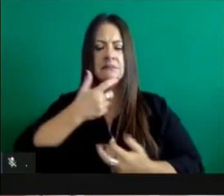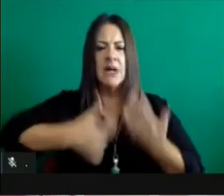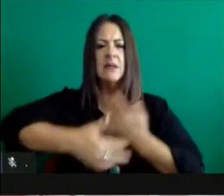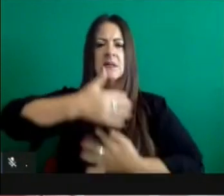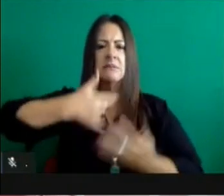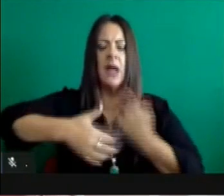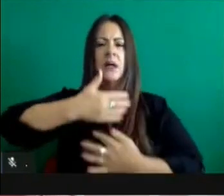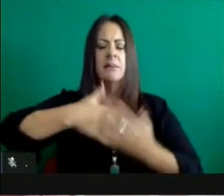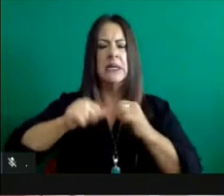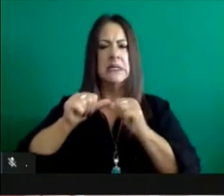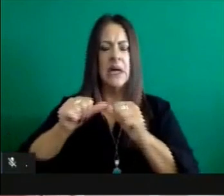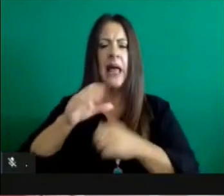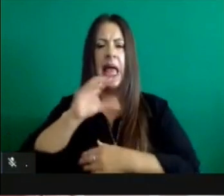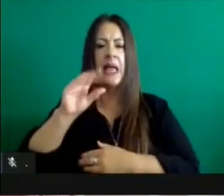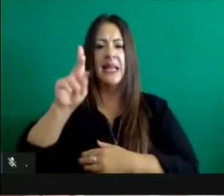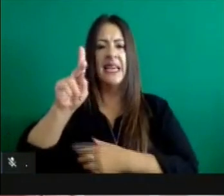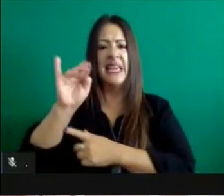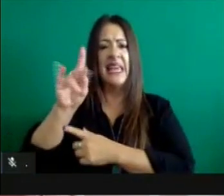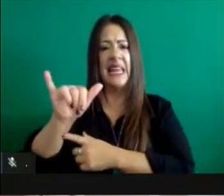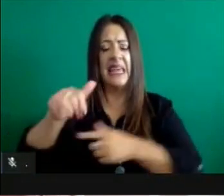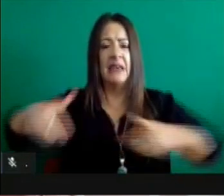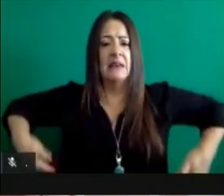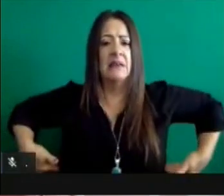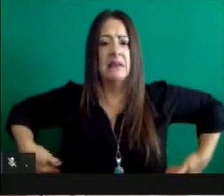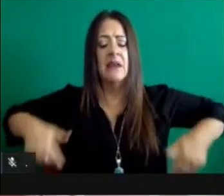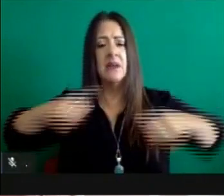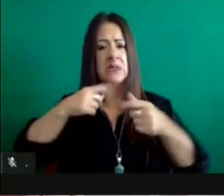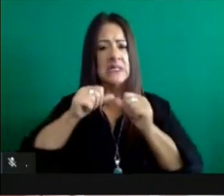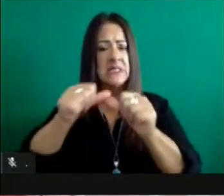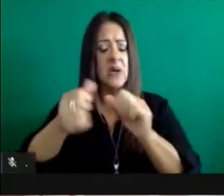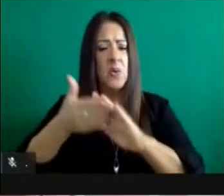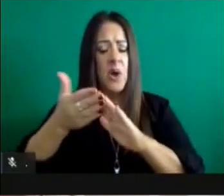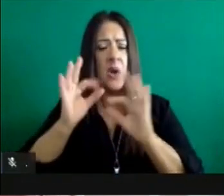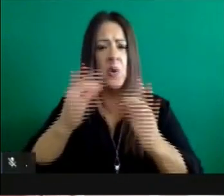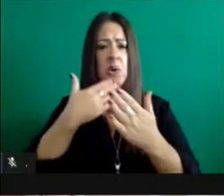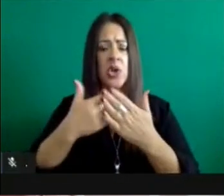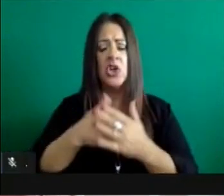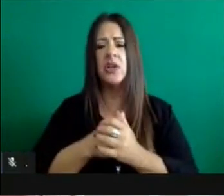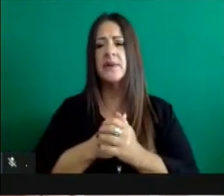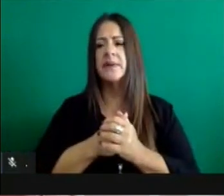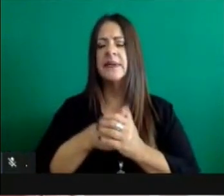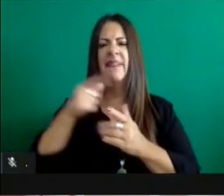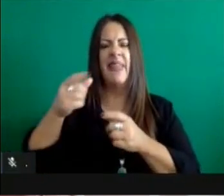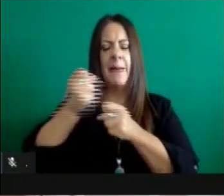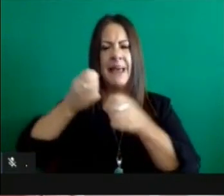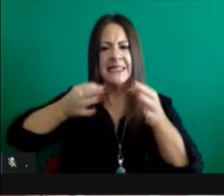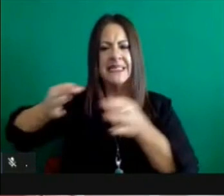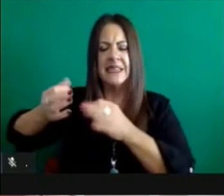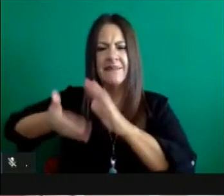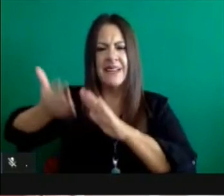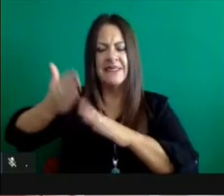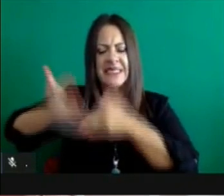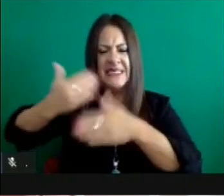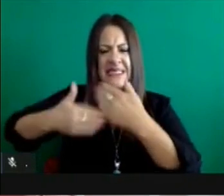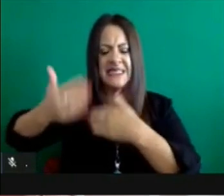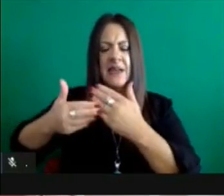PATIENTS' KIDNEYS ARE FUNCTIONING WELL, THAT THE HEART IS DROPPING ENOUGH BLOOD TO THE REST OF THE BODY.